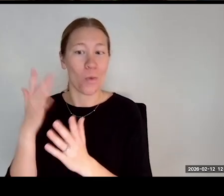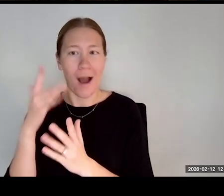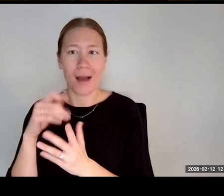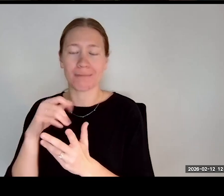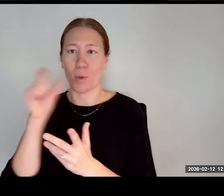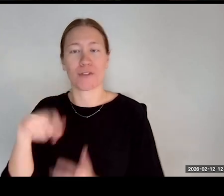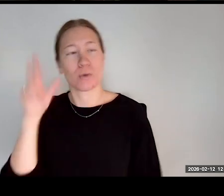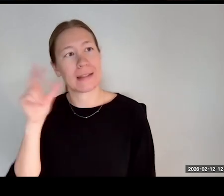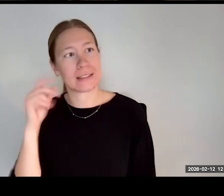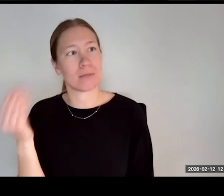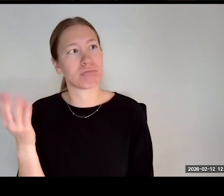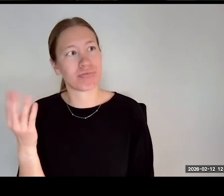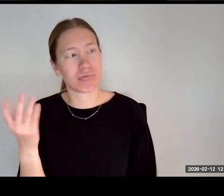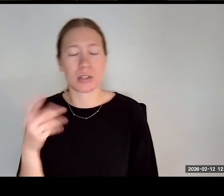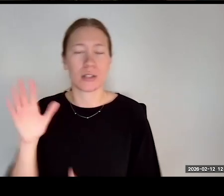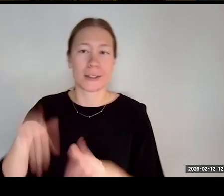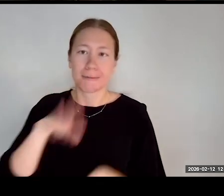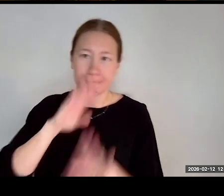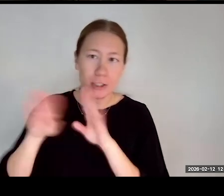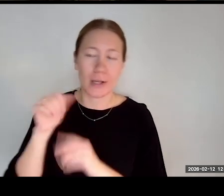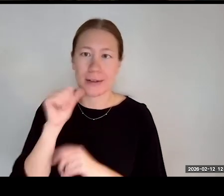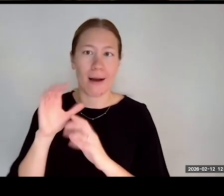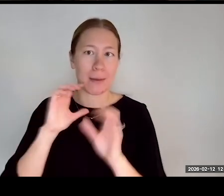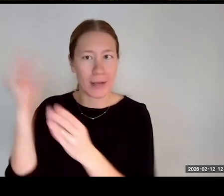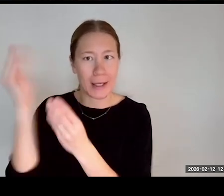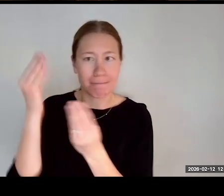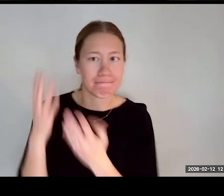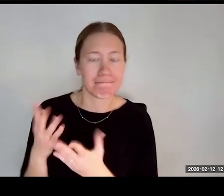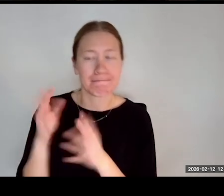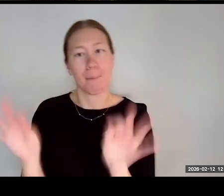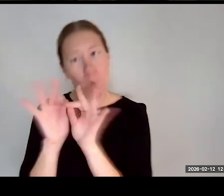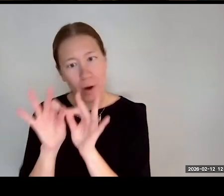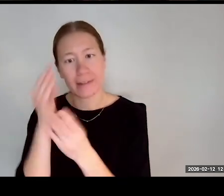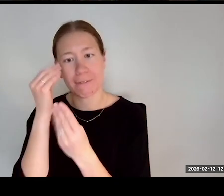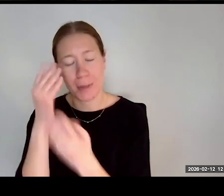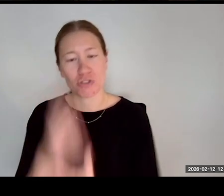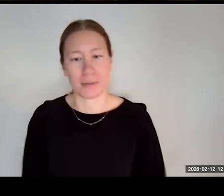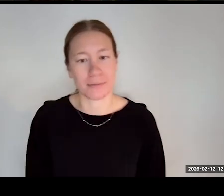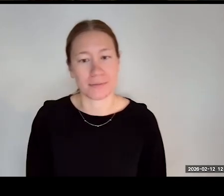if it's not communicating any important information. There's some image types that you should always try to avoid,